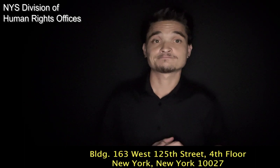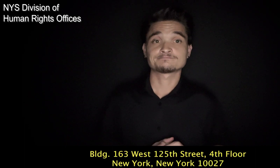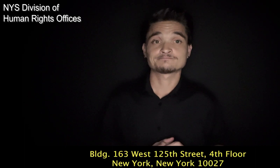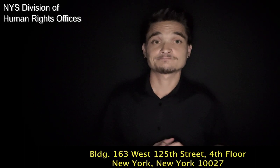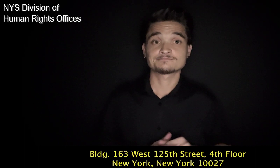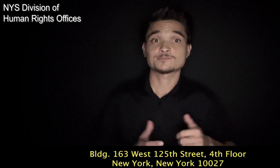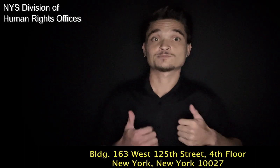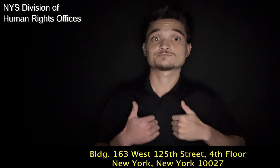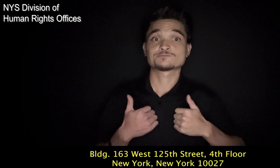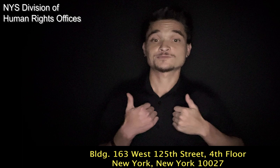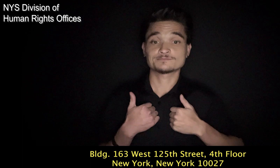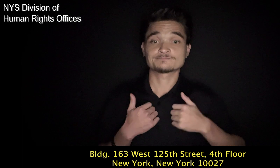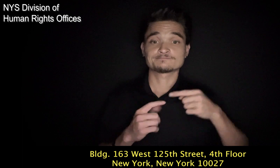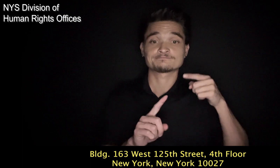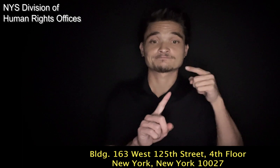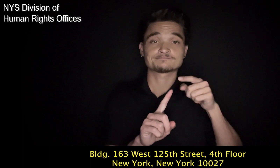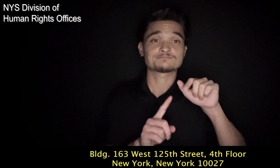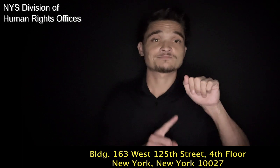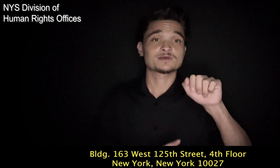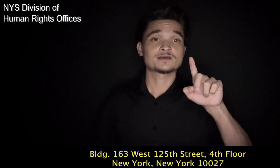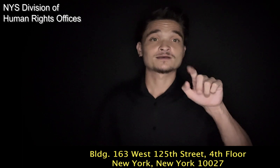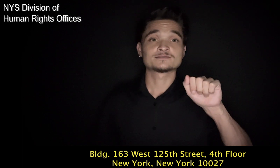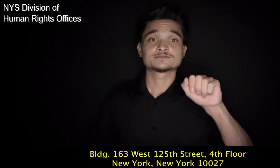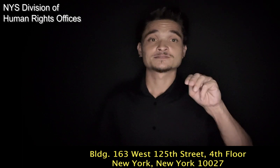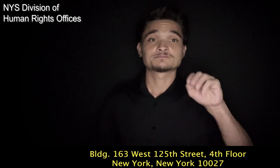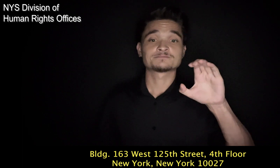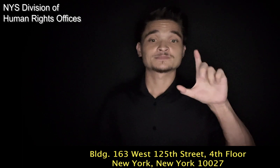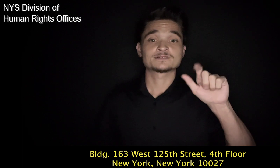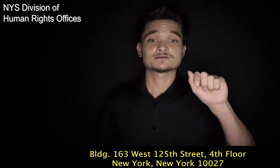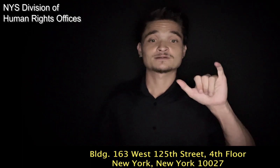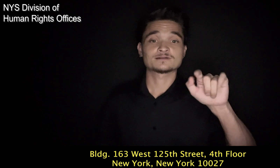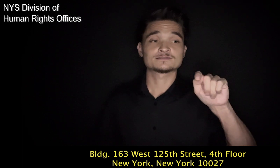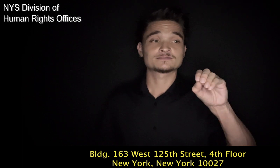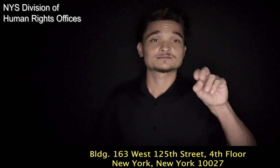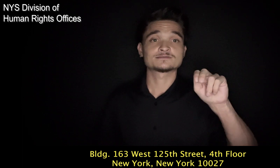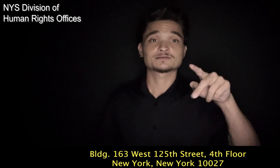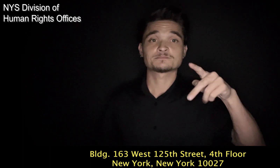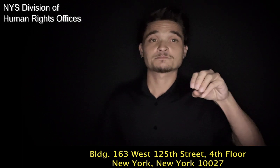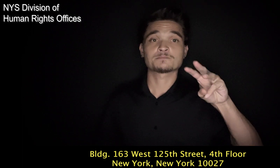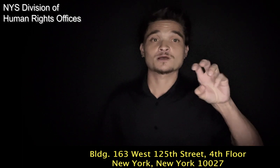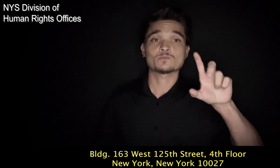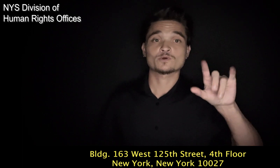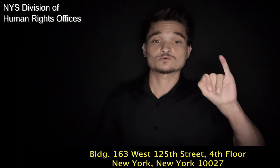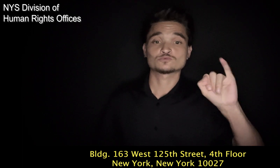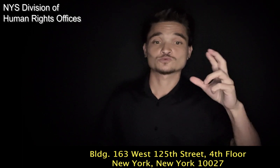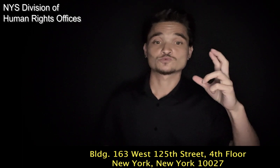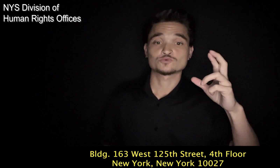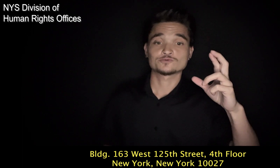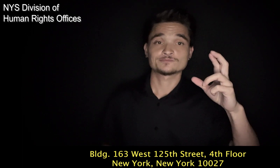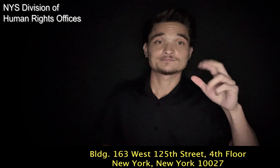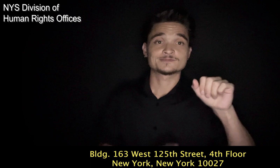Bldg. 163 West 125th Street, 4th Floor New York, New York 10027